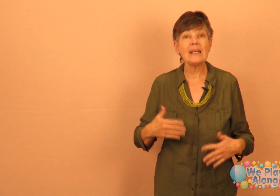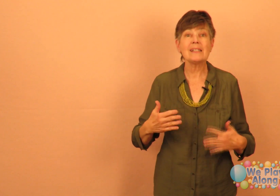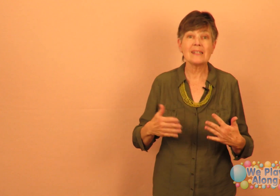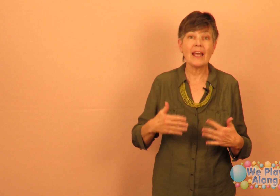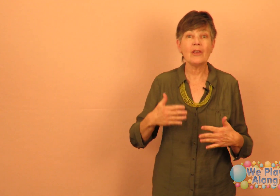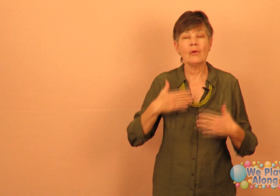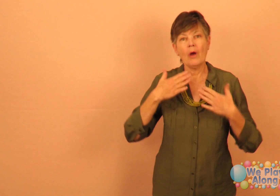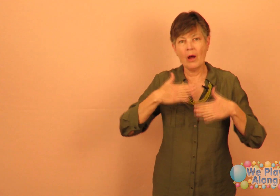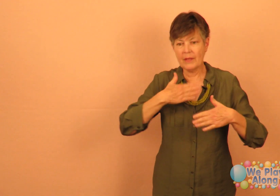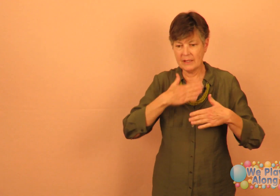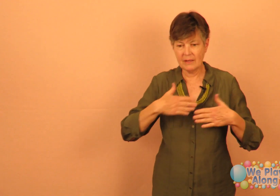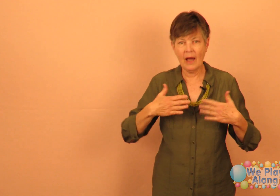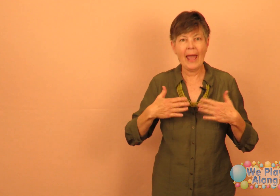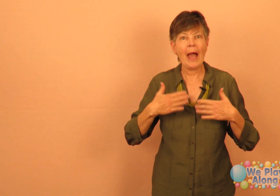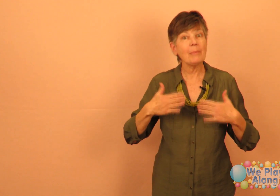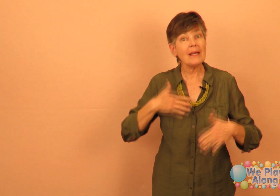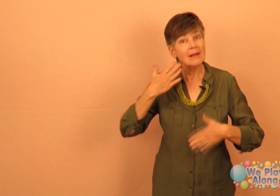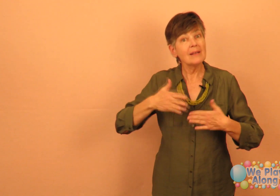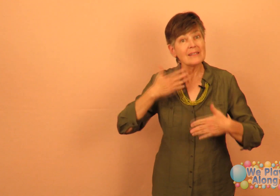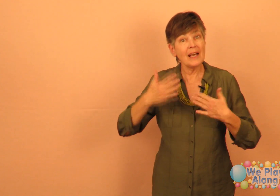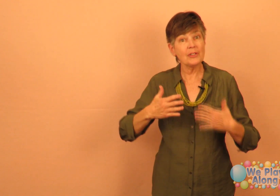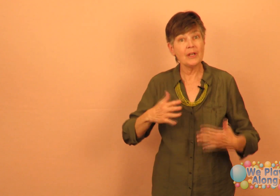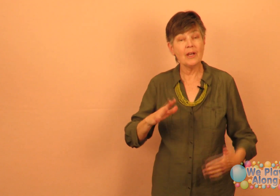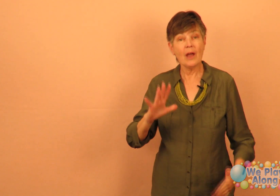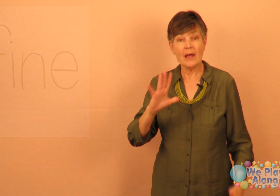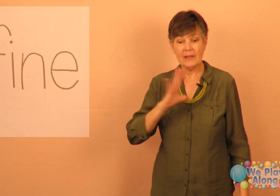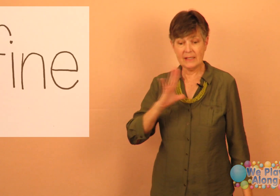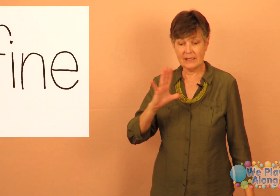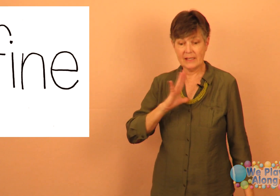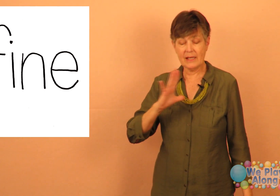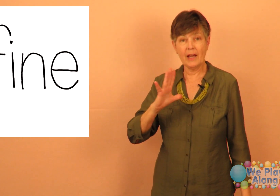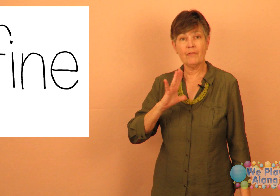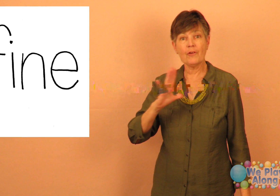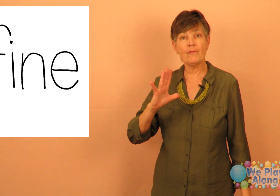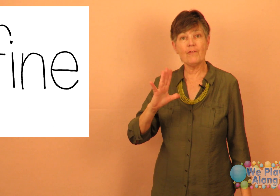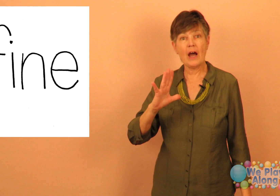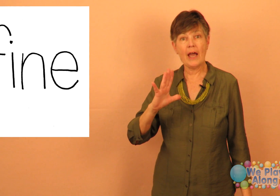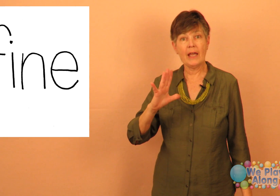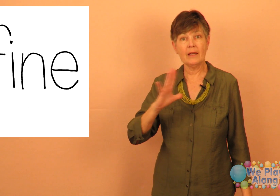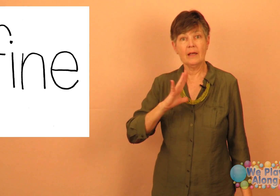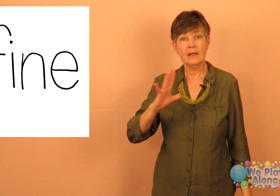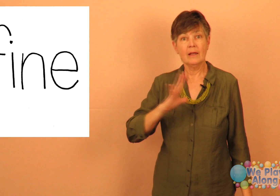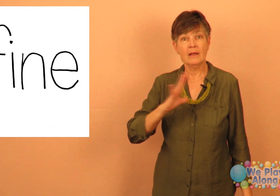please thank you all these I happy signs are here this is a sign for fine